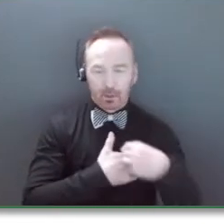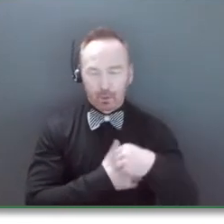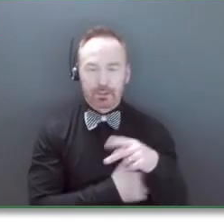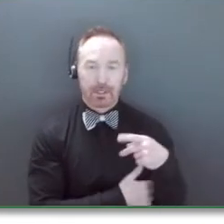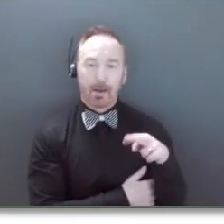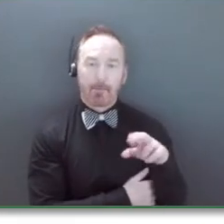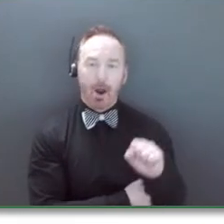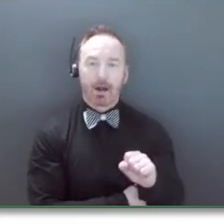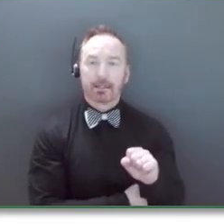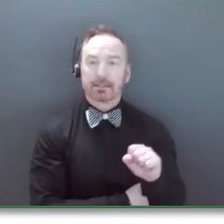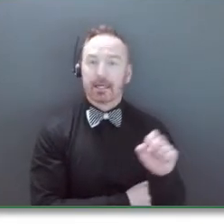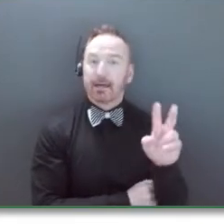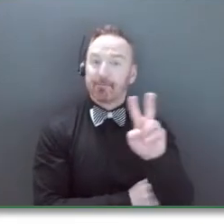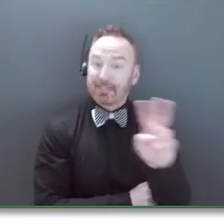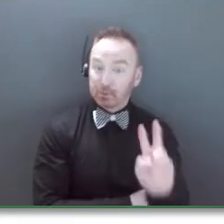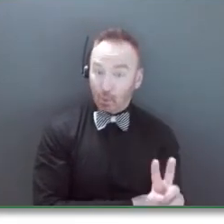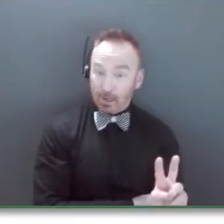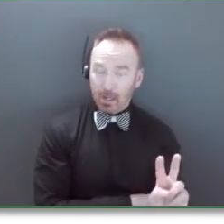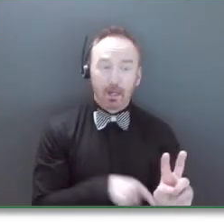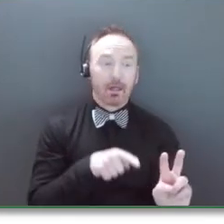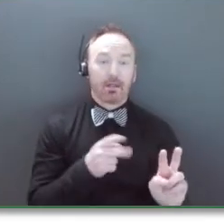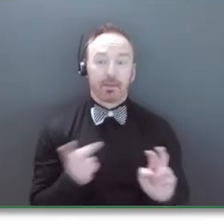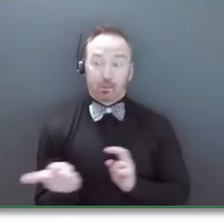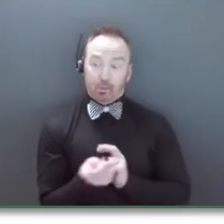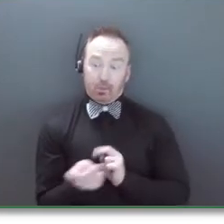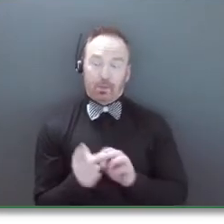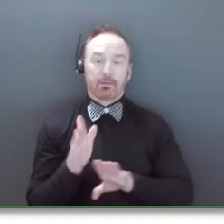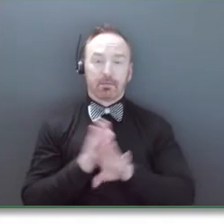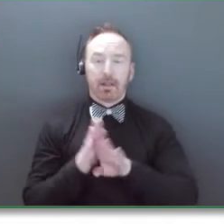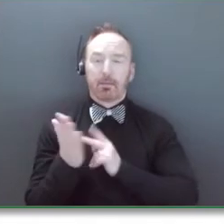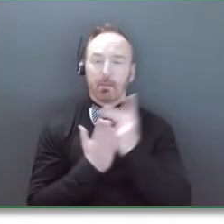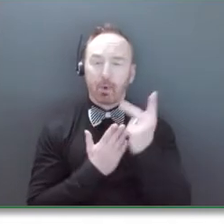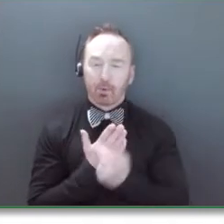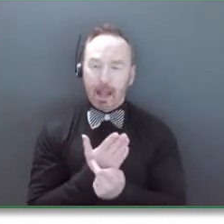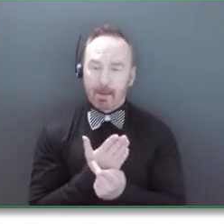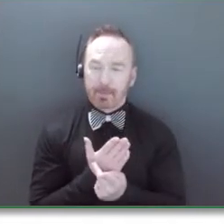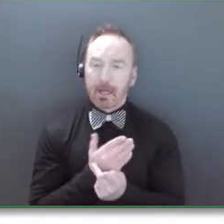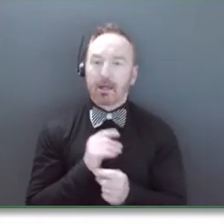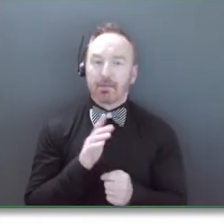incorporated a program of of acquiring trail riders developing a